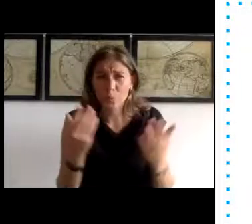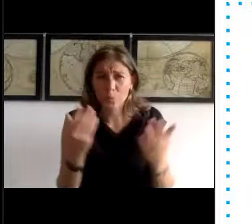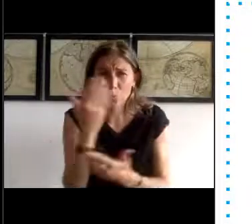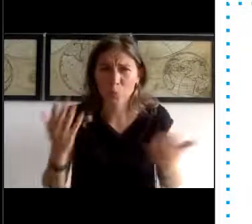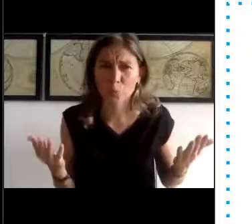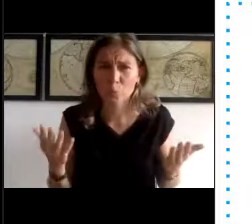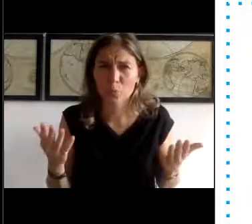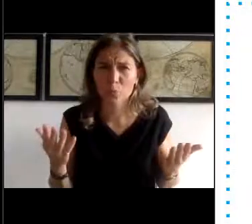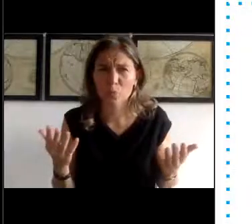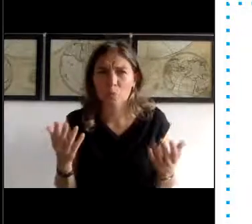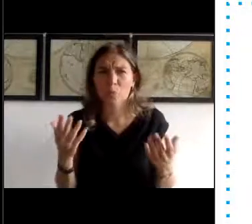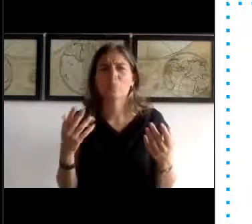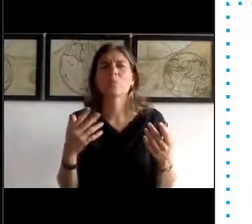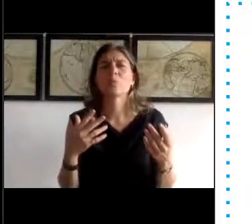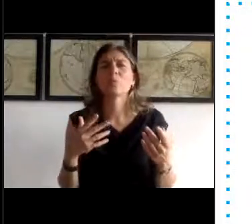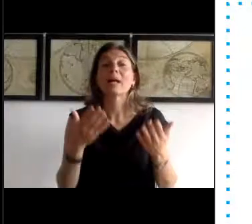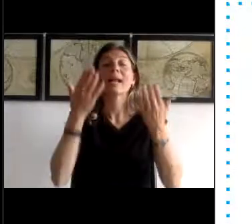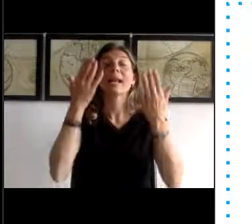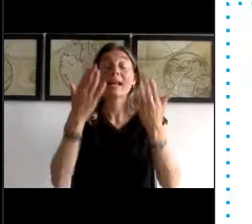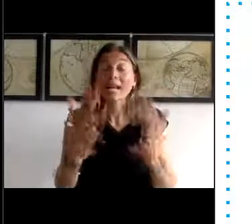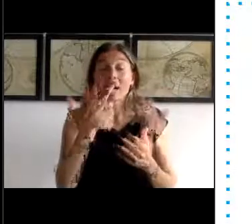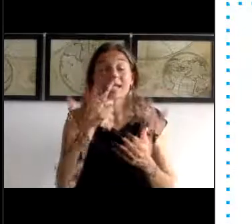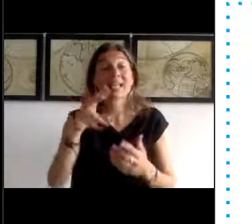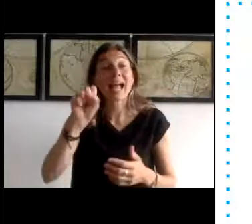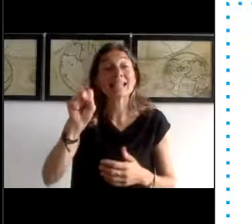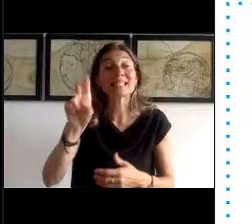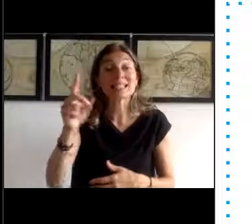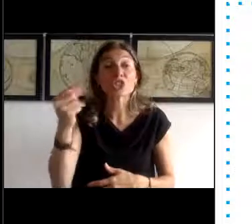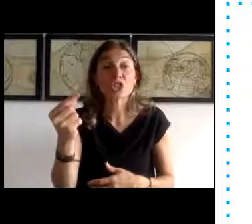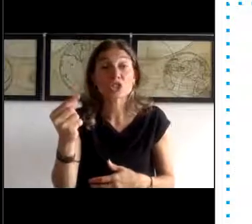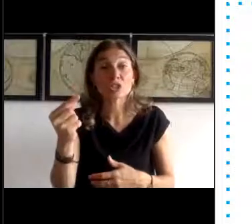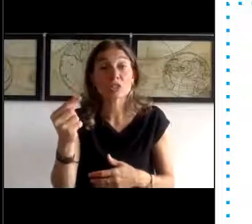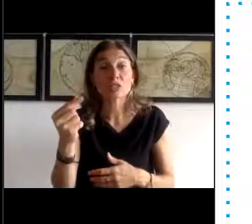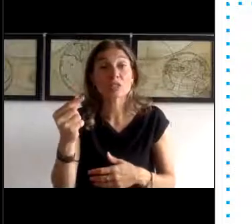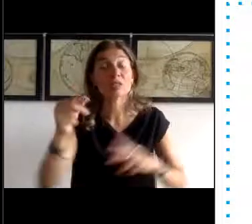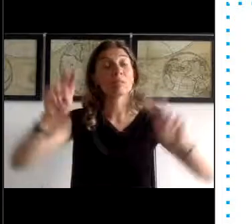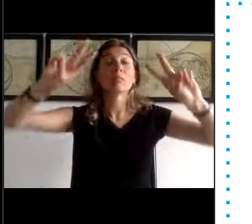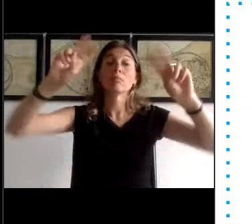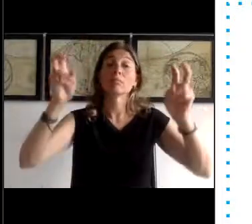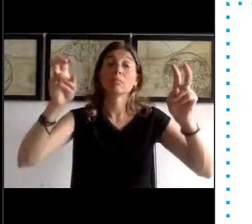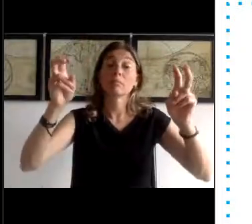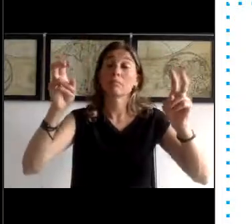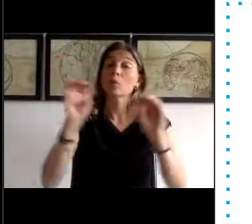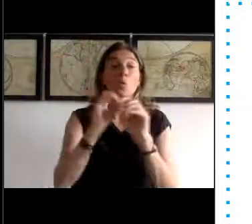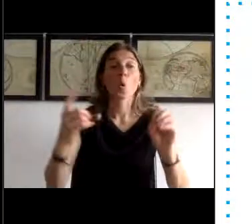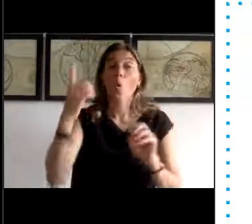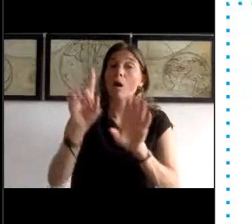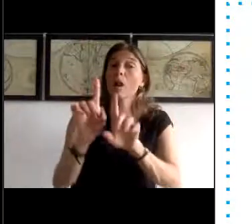and contact between people. And I'd say, one of the big lines also of the new programme